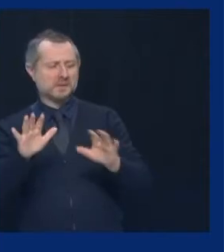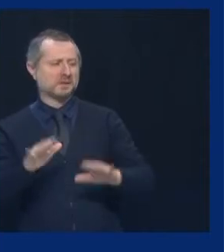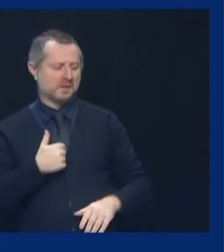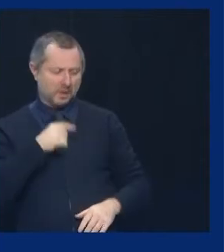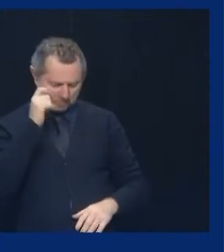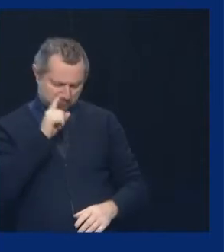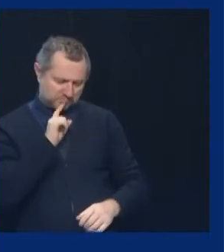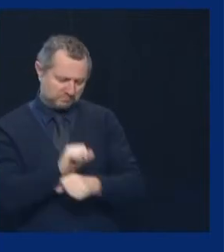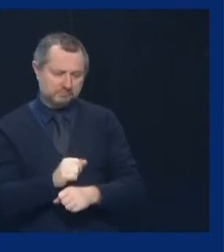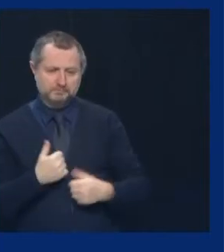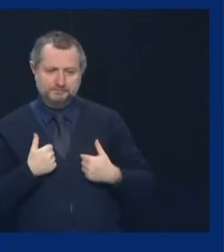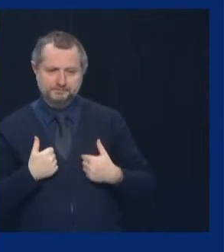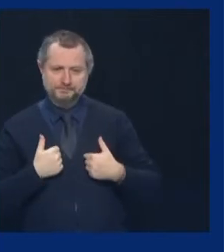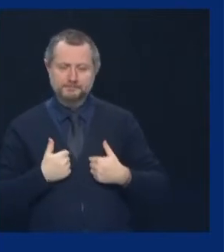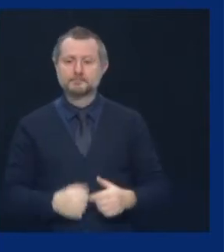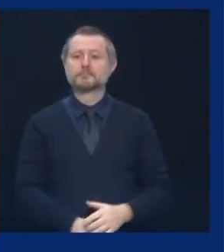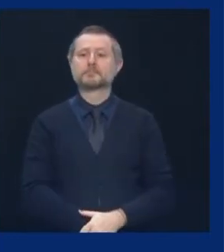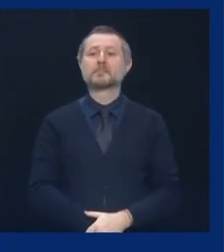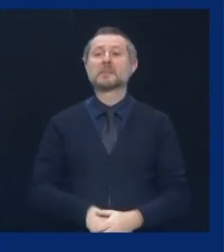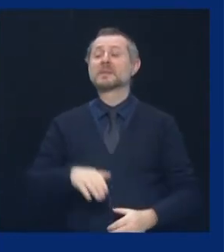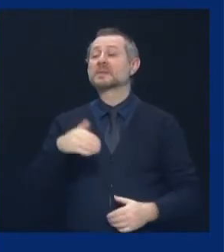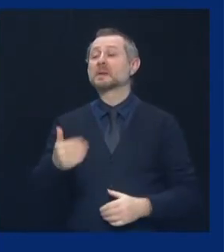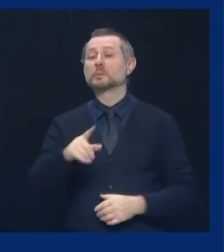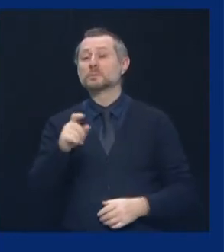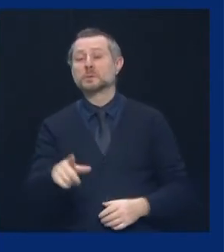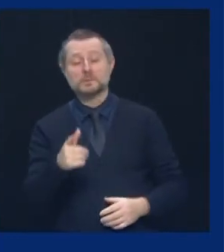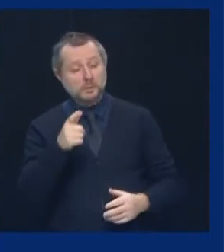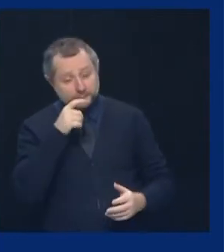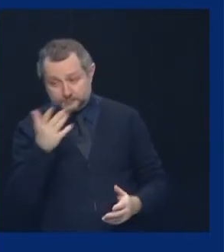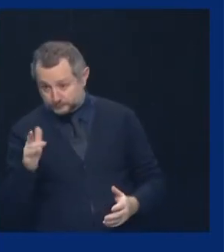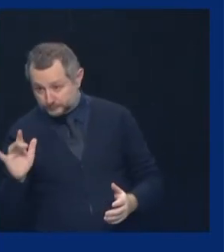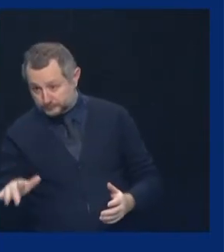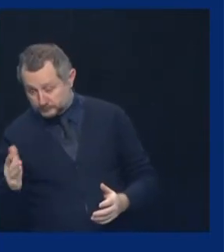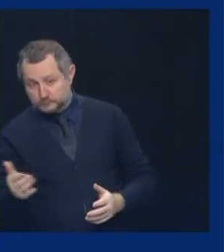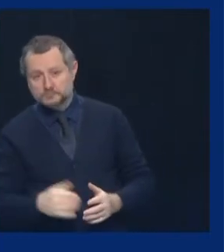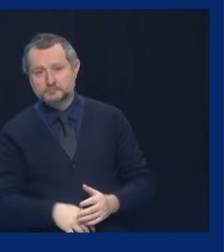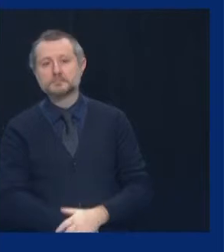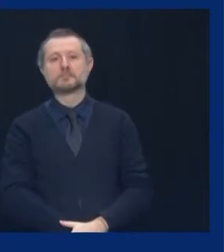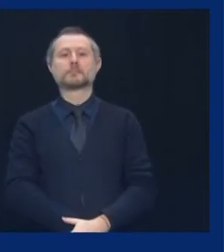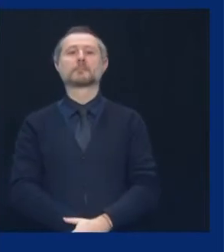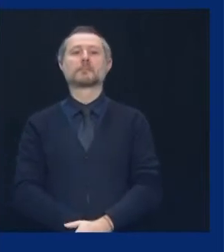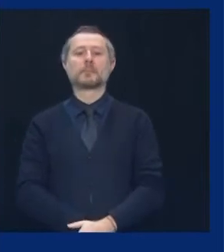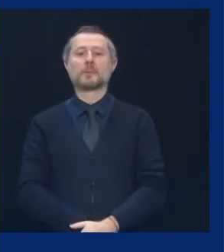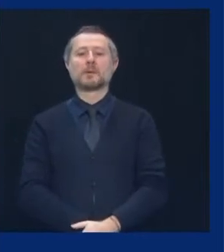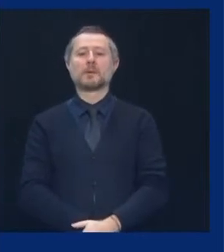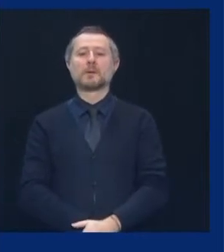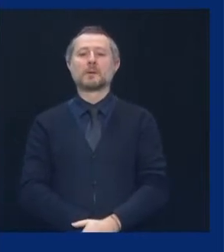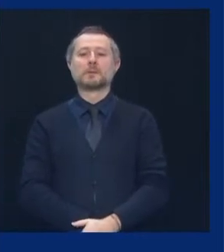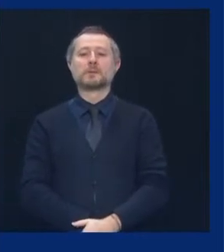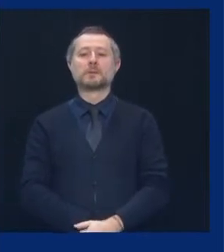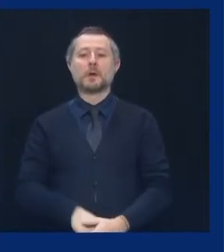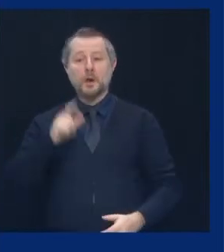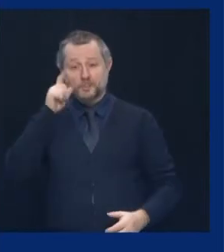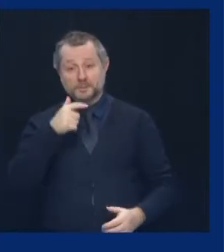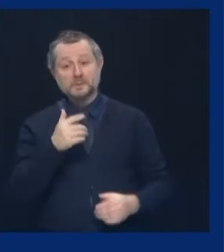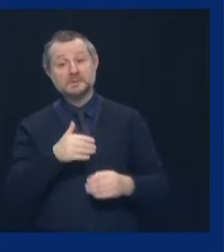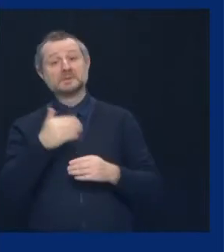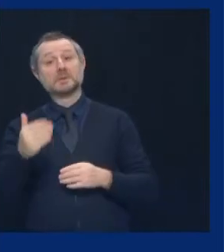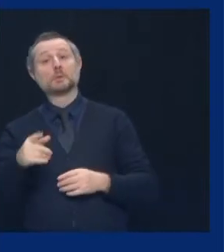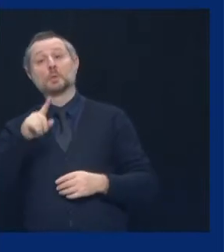IT'S IN PLACE THROUGH SUNDAY, MICHAEL, BUT I WILL SEND IT